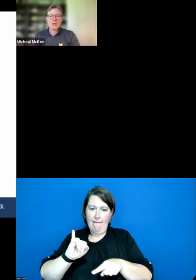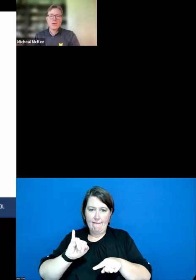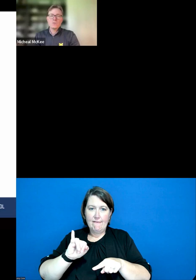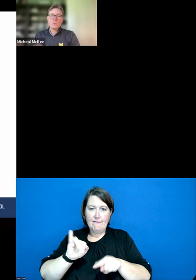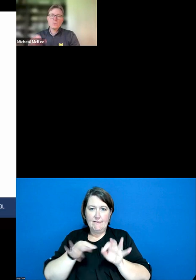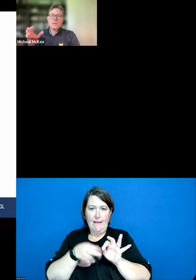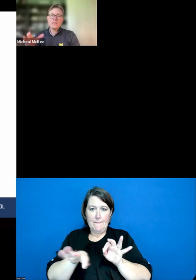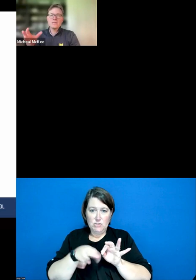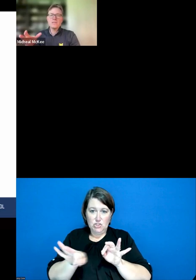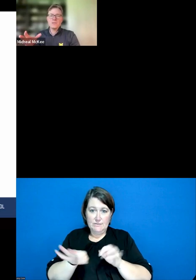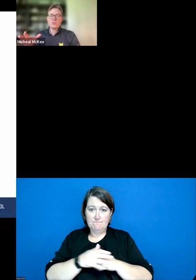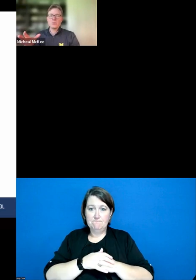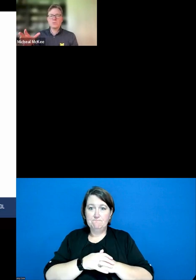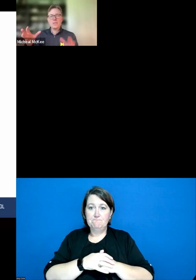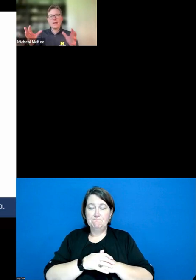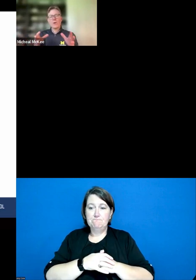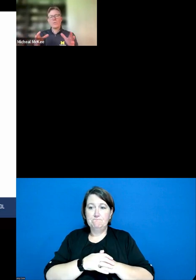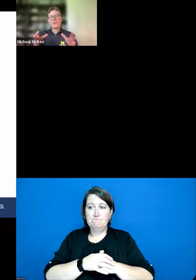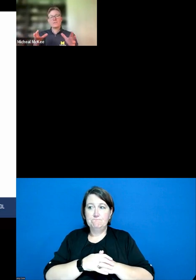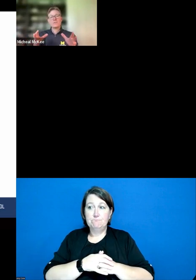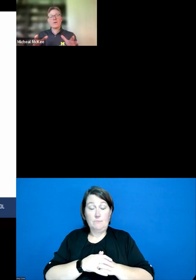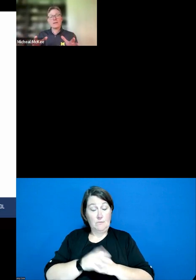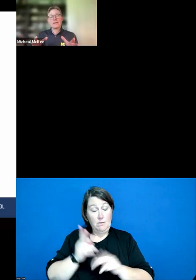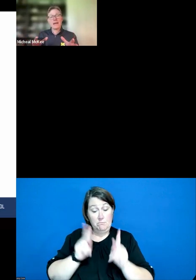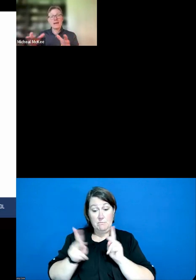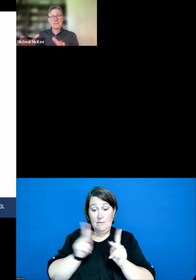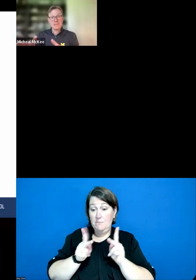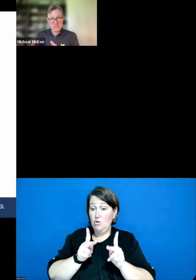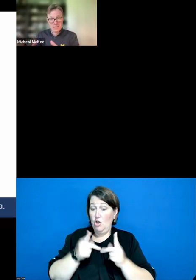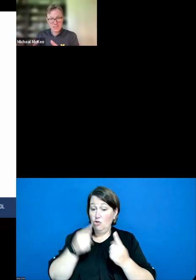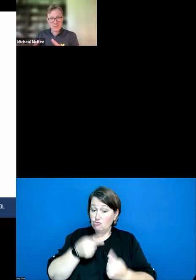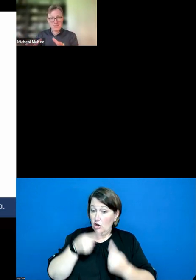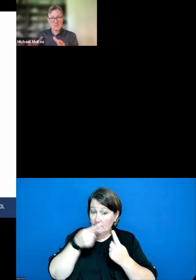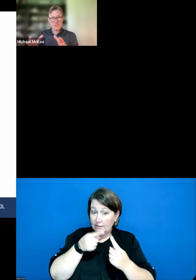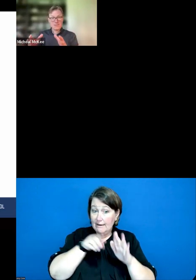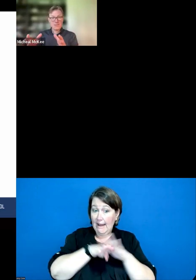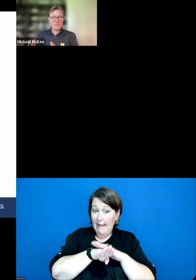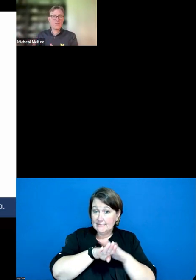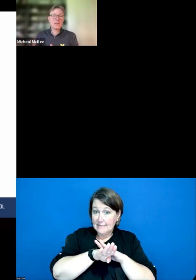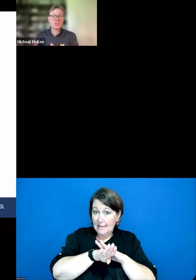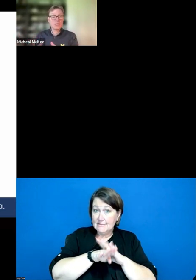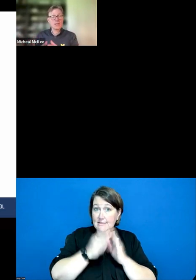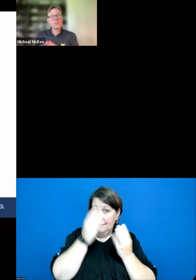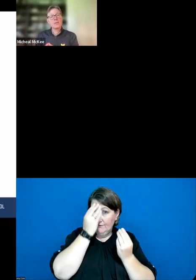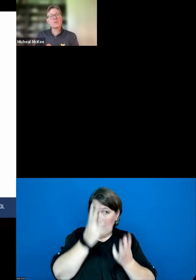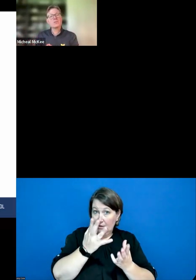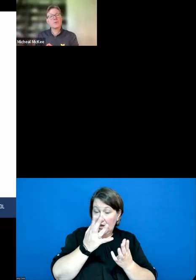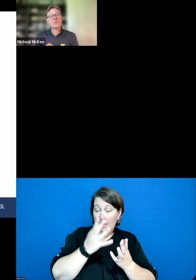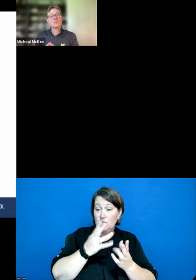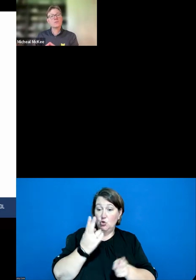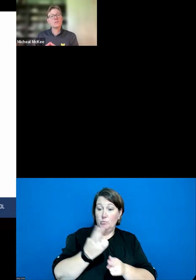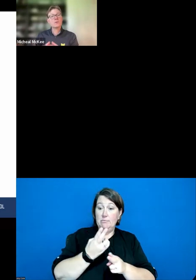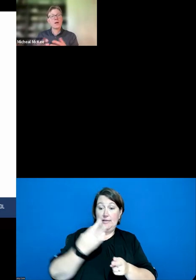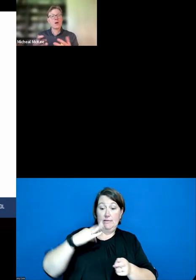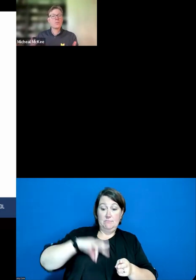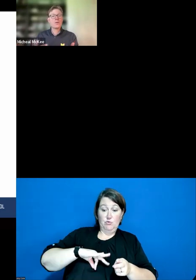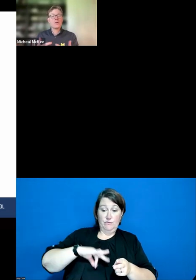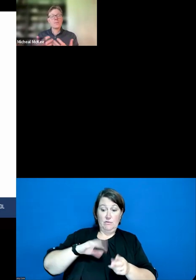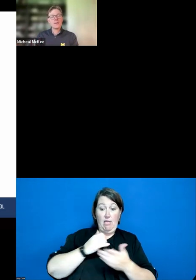So these individuals not only are struggling accessing information that could be useful to help make